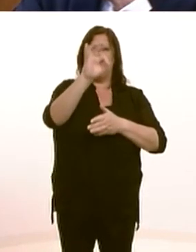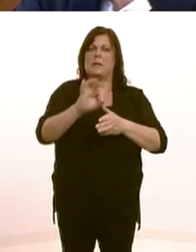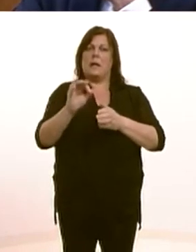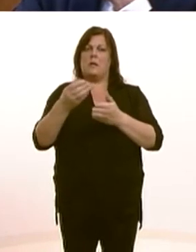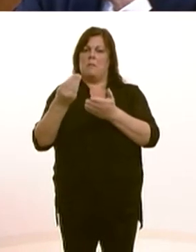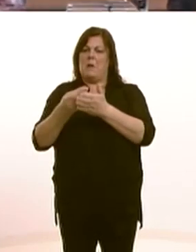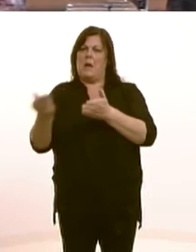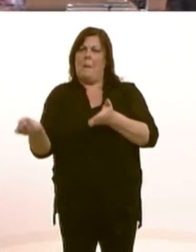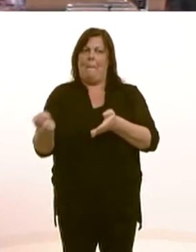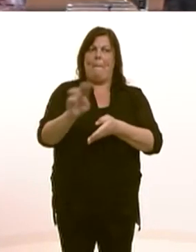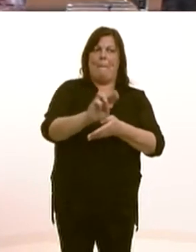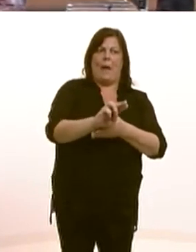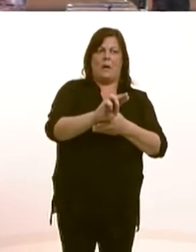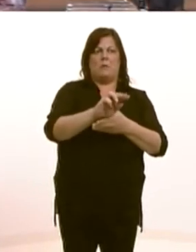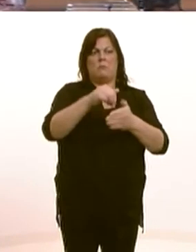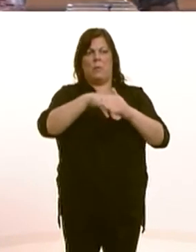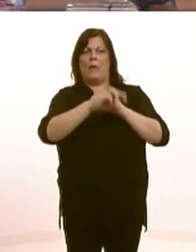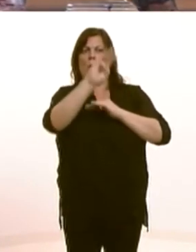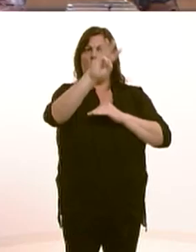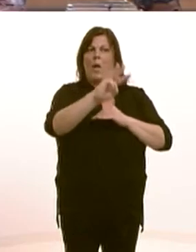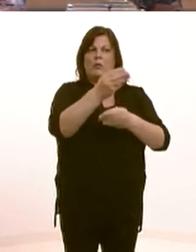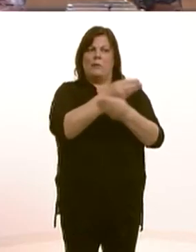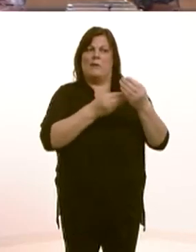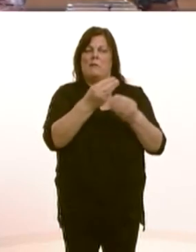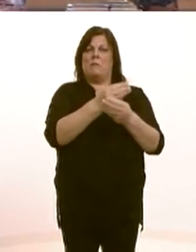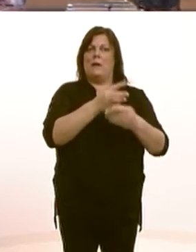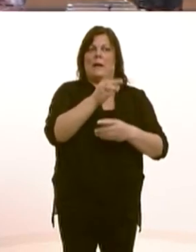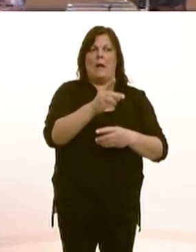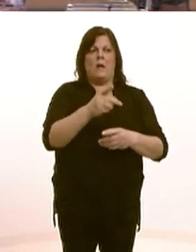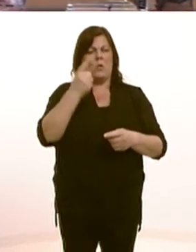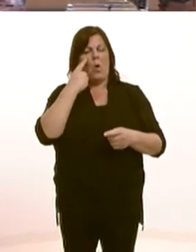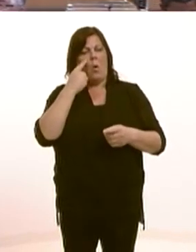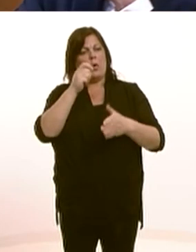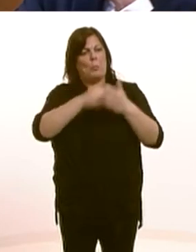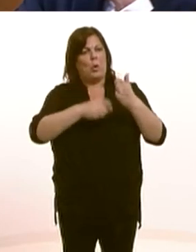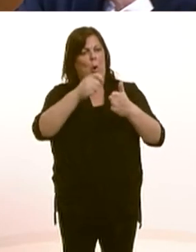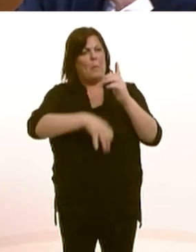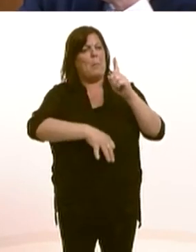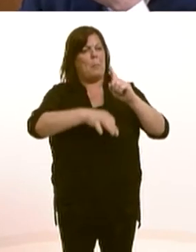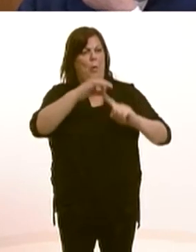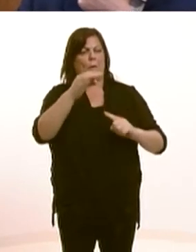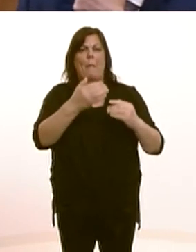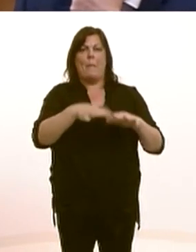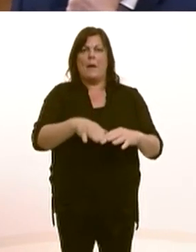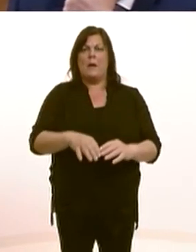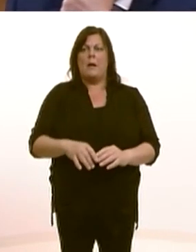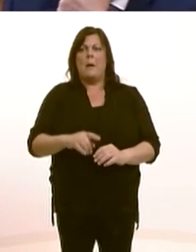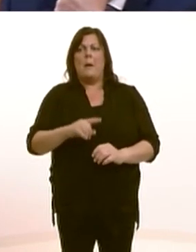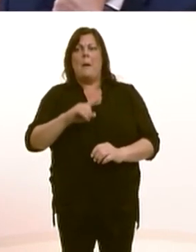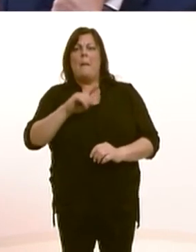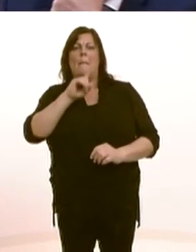So, we are seeing a much, much better situation when it comes to procurement, although, of